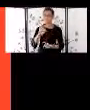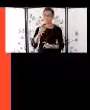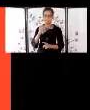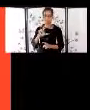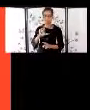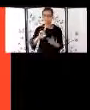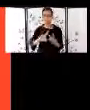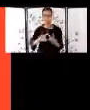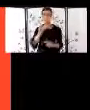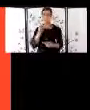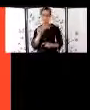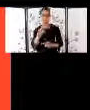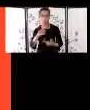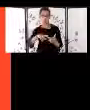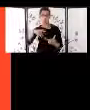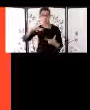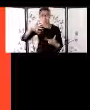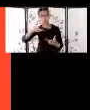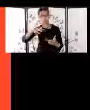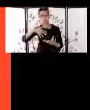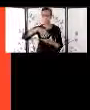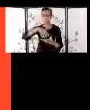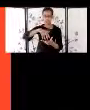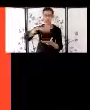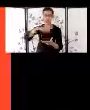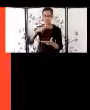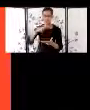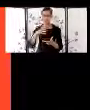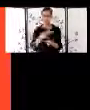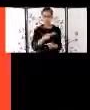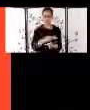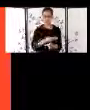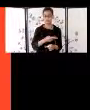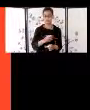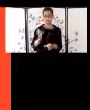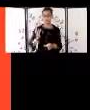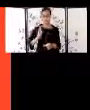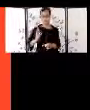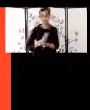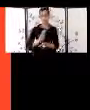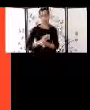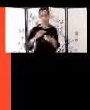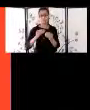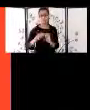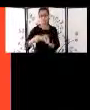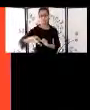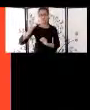rather than numbers or numerical scales in an attempt to tie assessor evaluations even